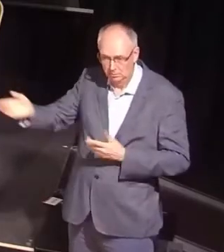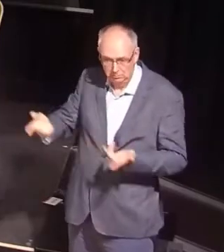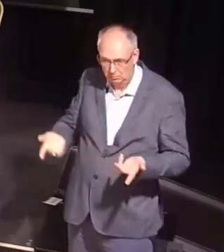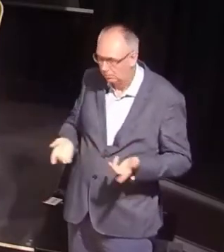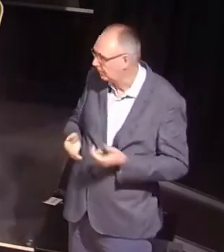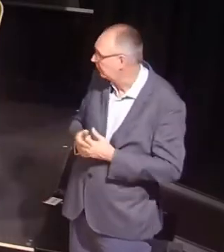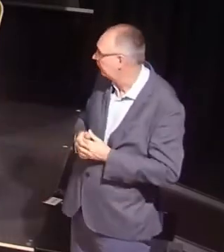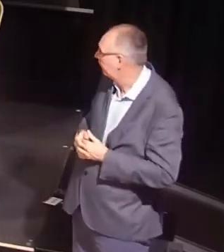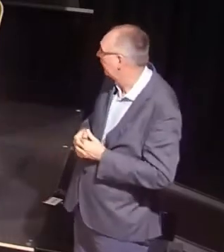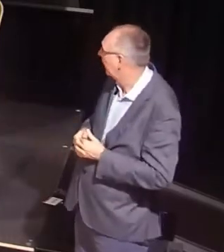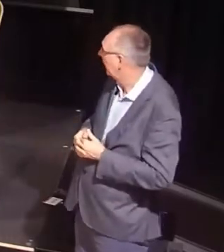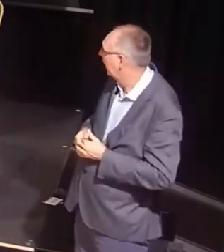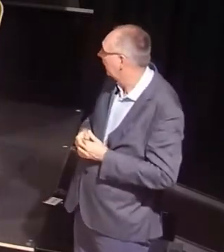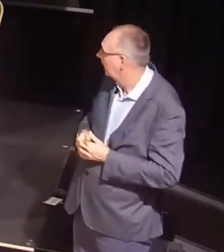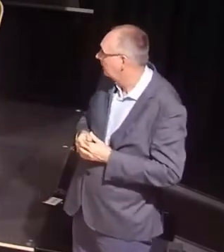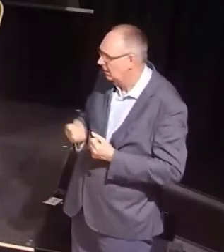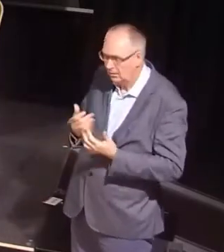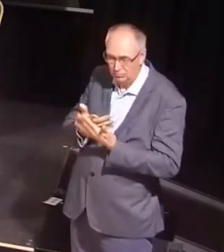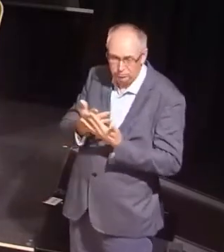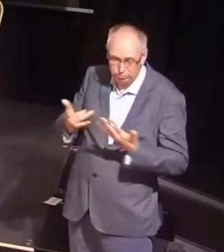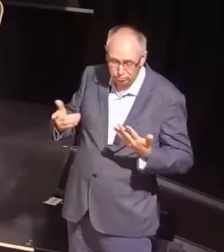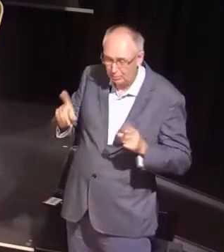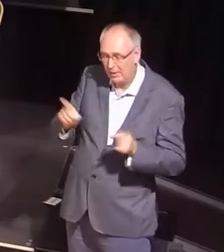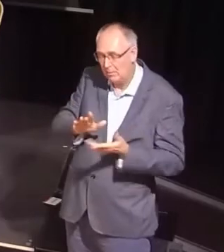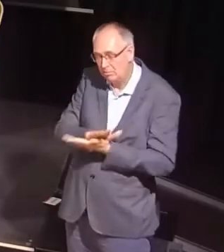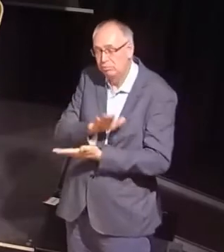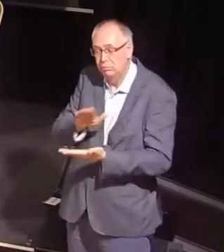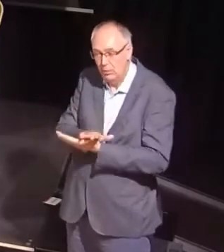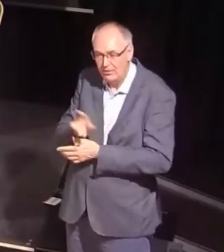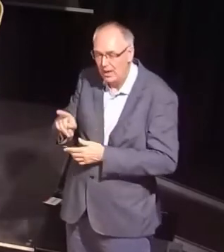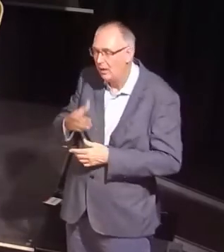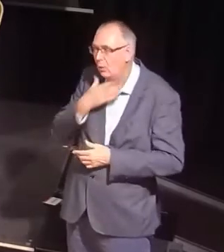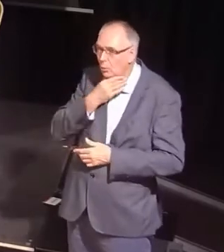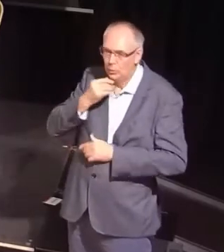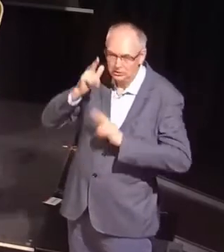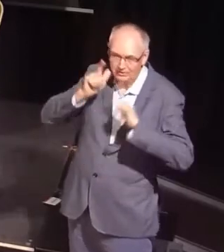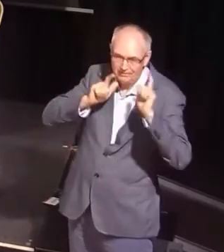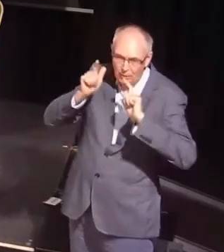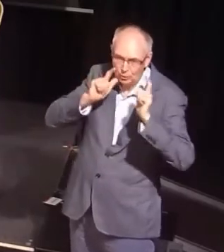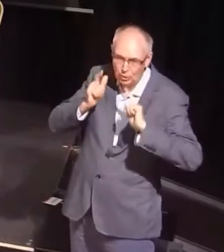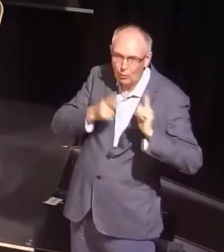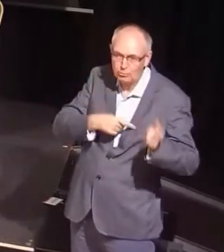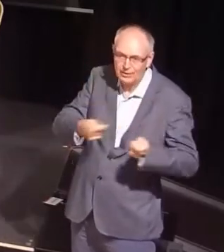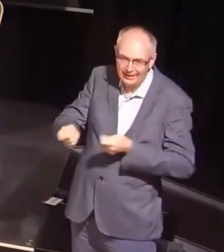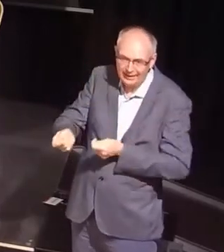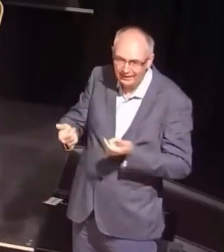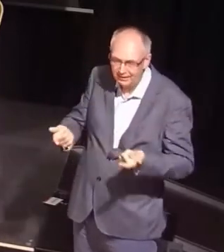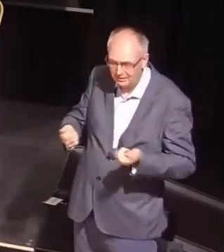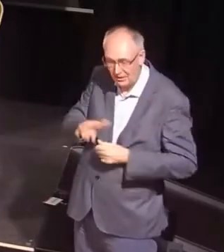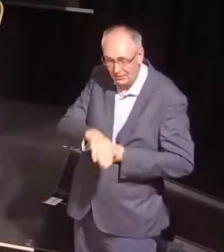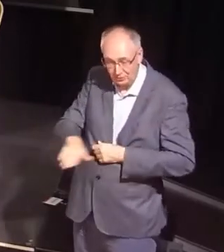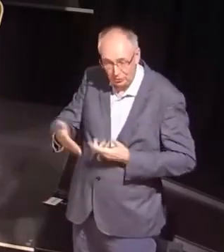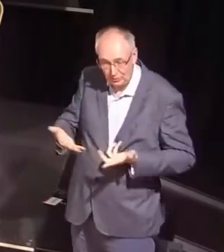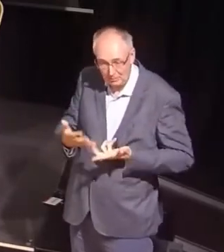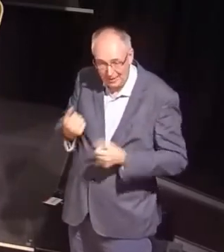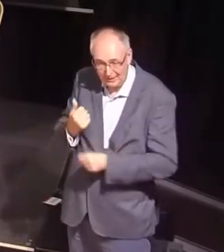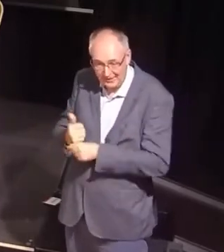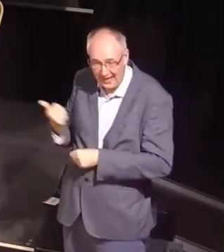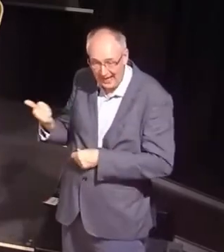It's created so much joy in our centre, I wish I had some photos that I have permission to show you with the kids playing who are playing this game,